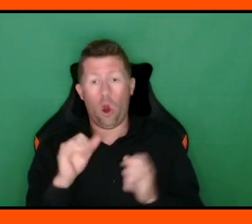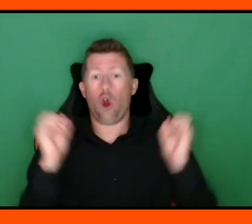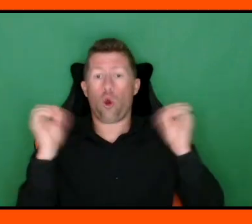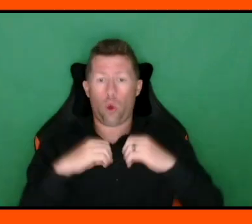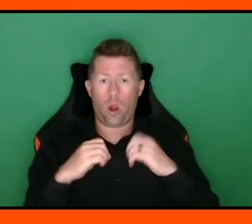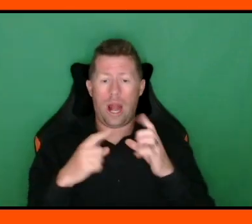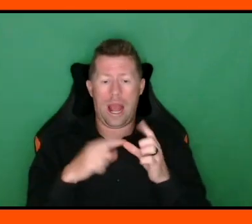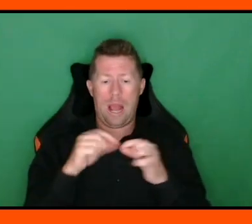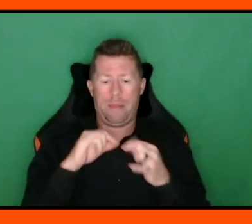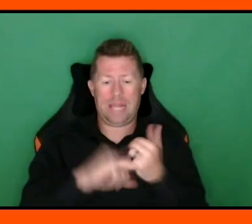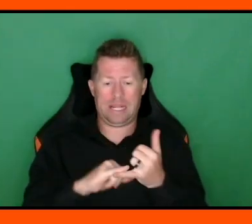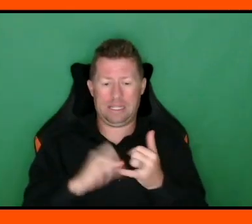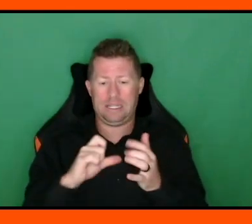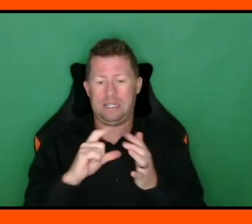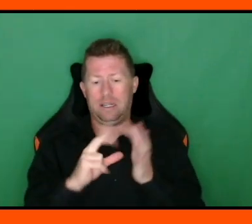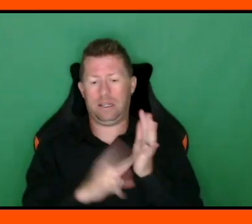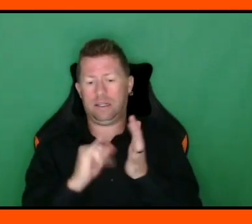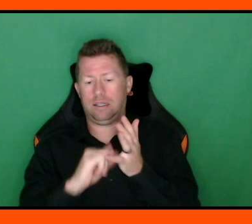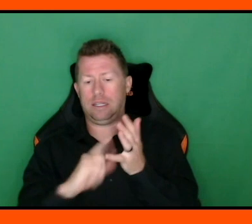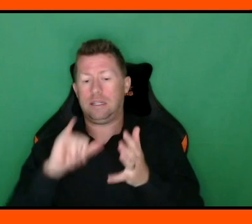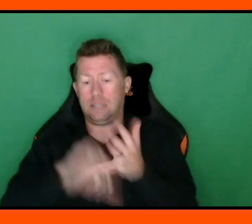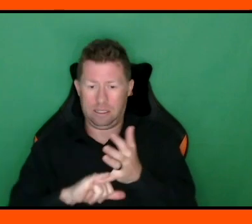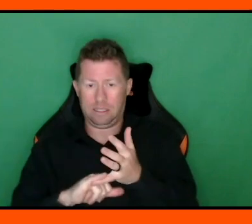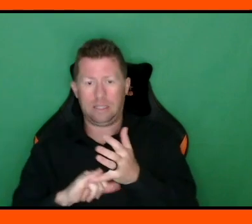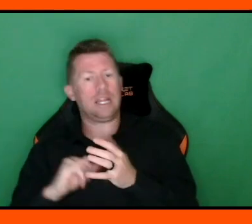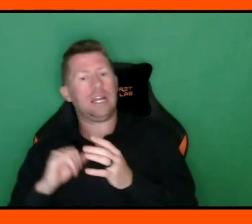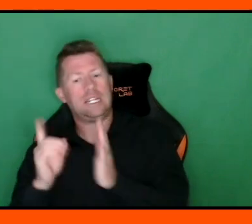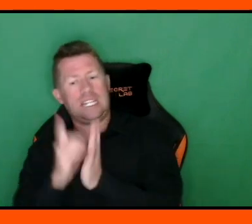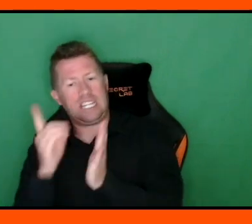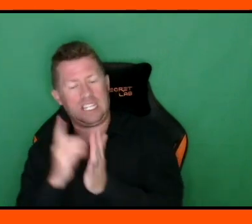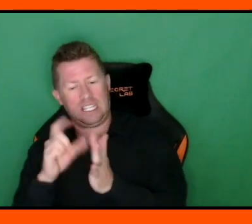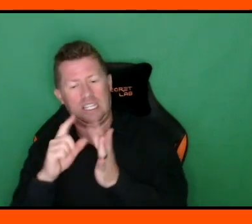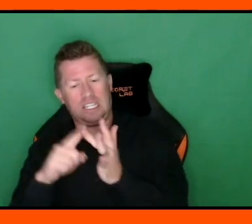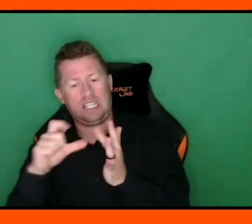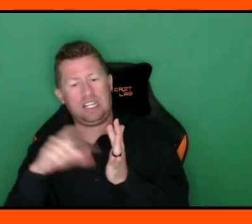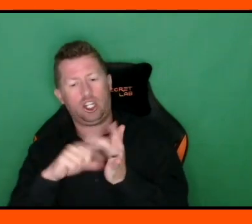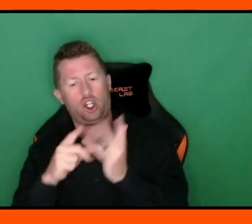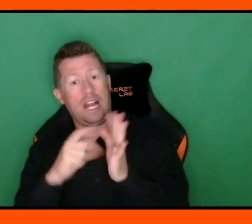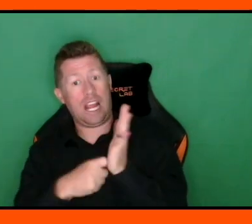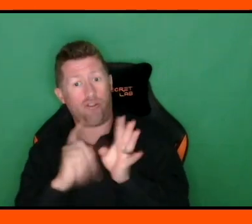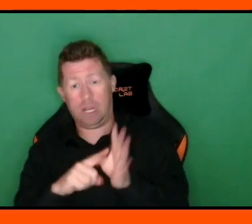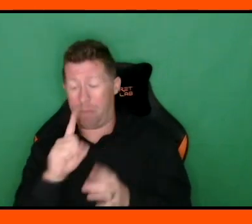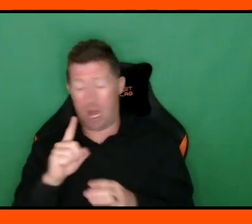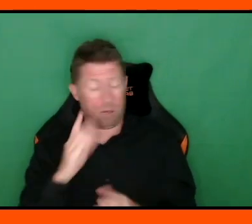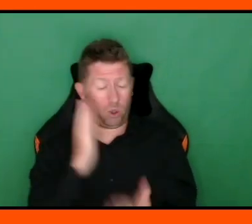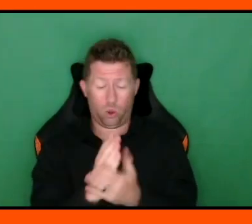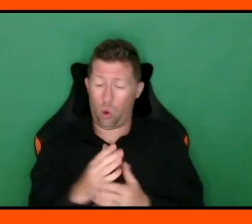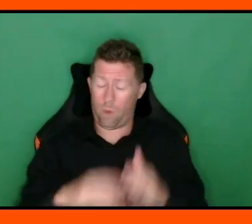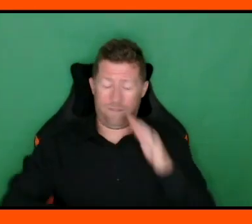and get somewhere close, but everything is there and it is so comprehensive. I use it quite a bit myself.